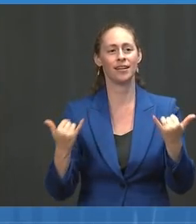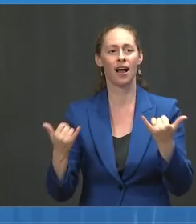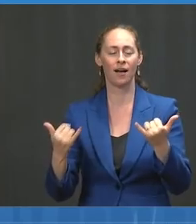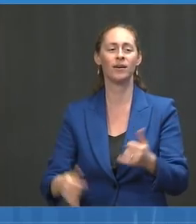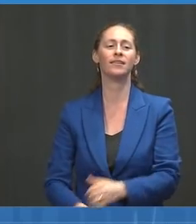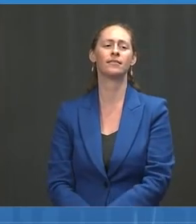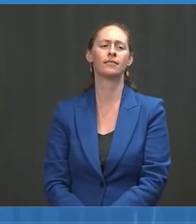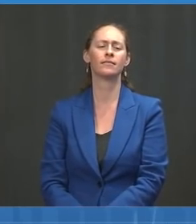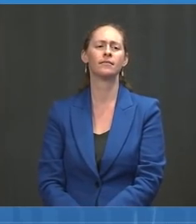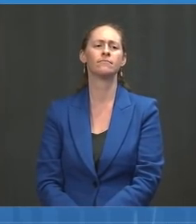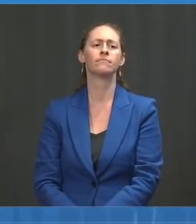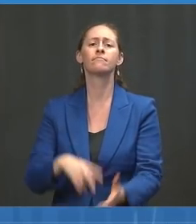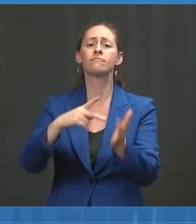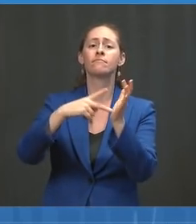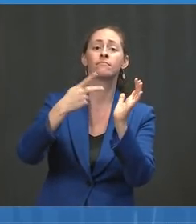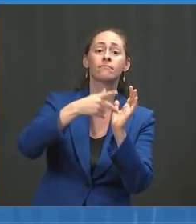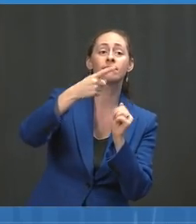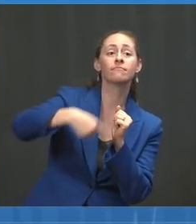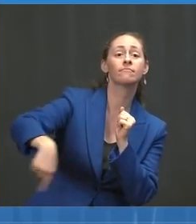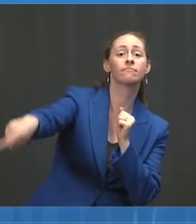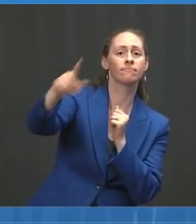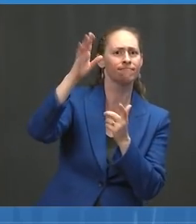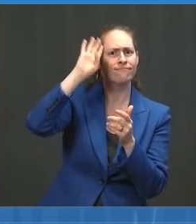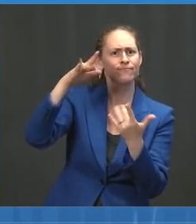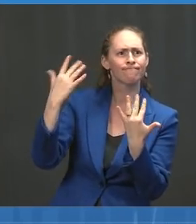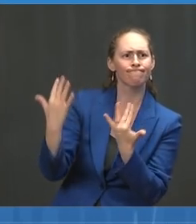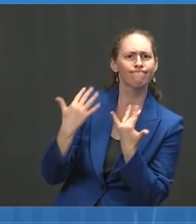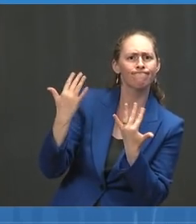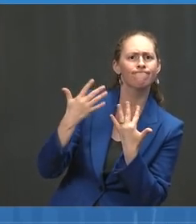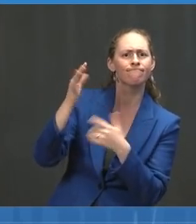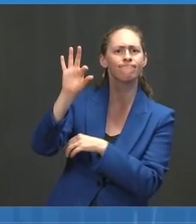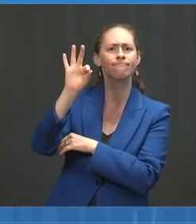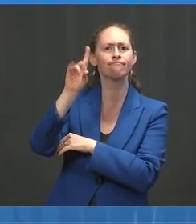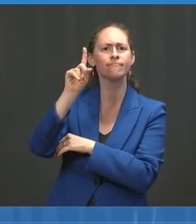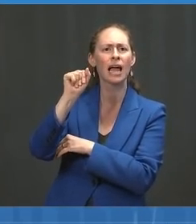for three major groups that have played a key role in getting people vaccinated to date.